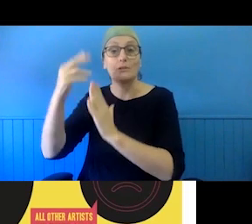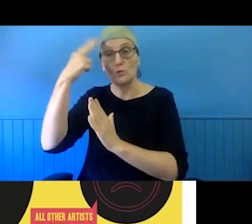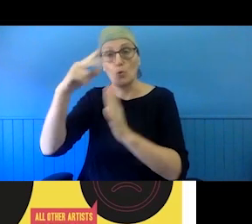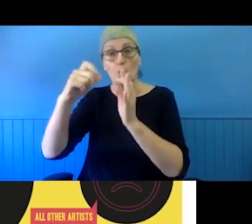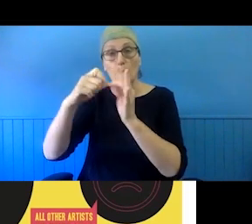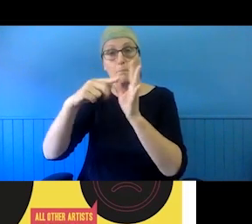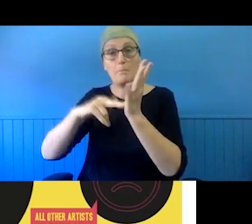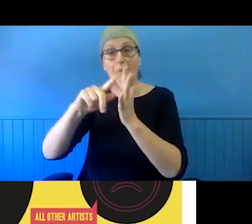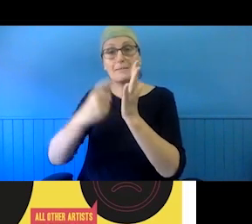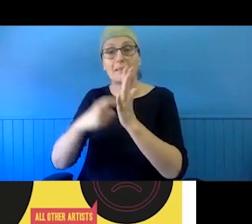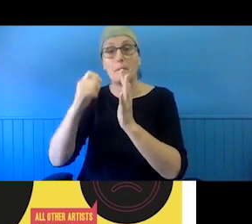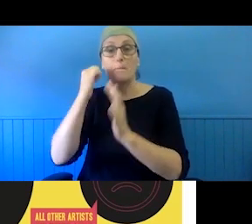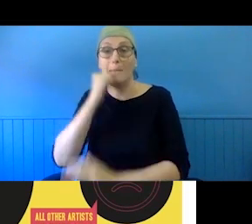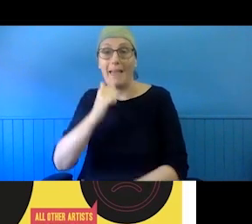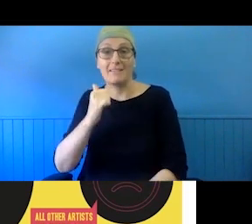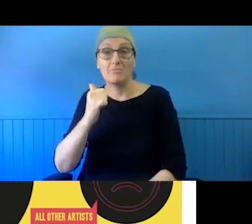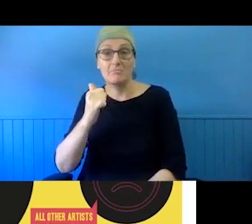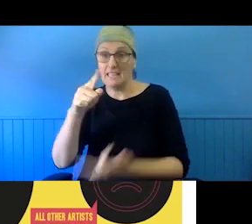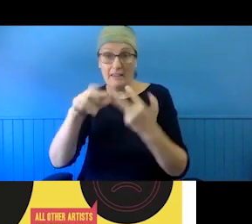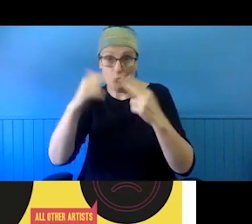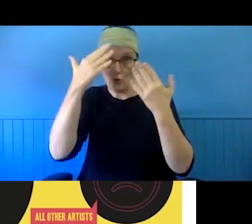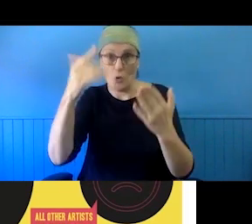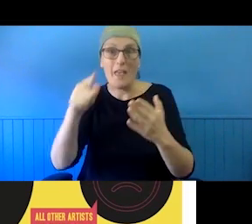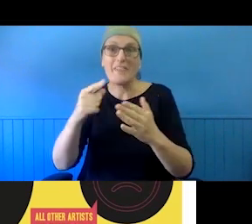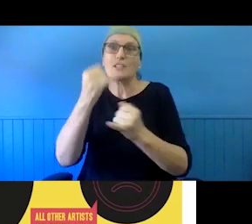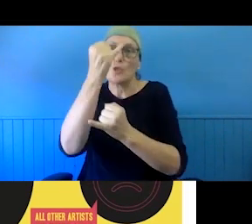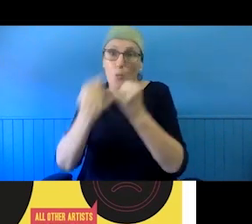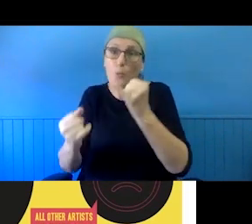vanterblack is the blackest or darkest colour in the world,